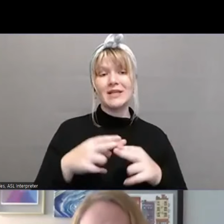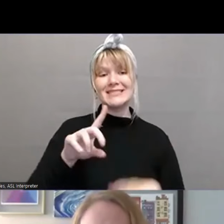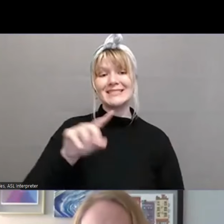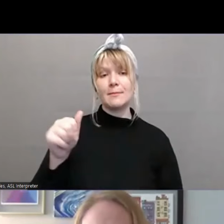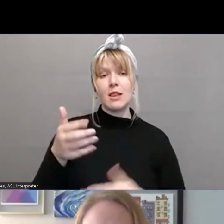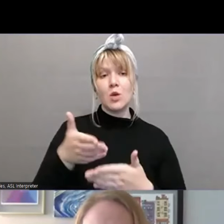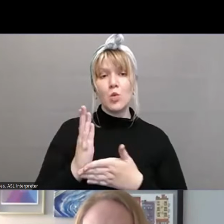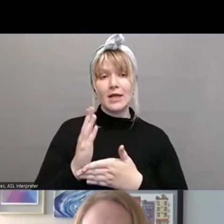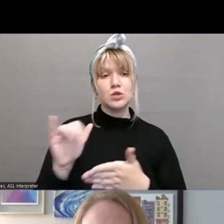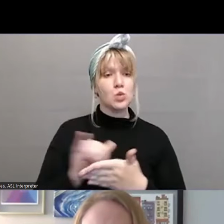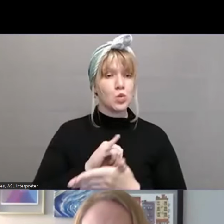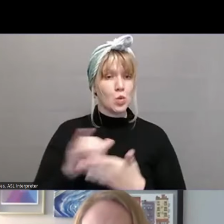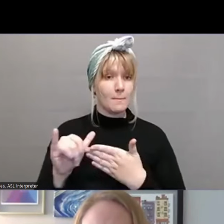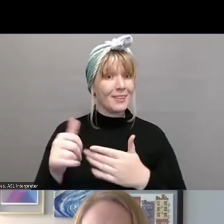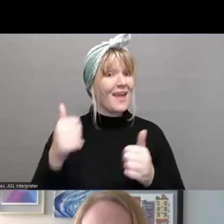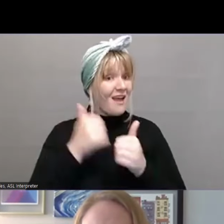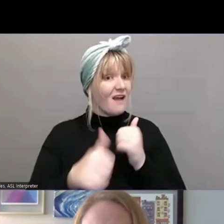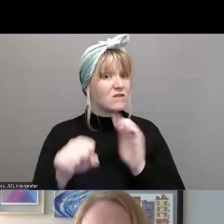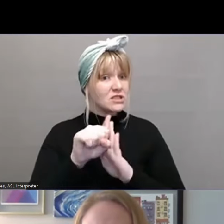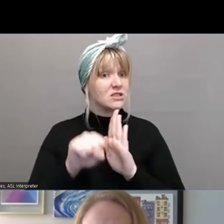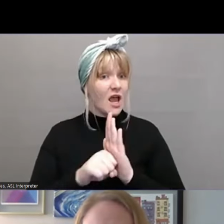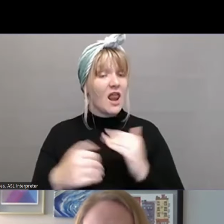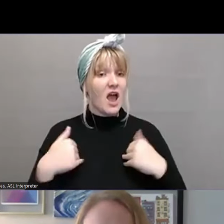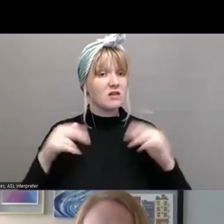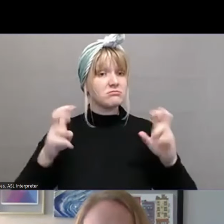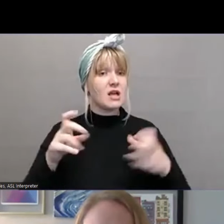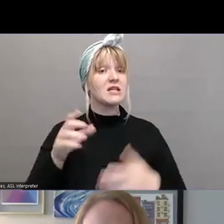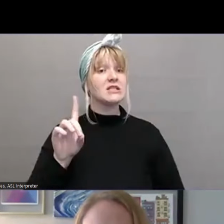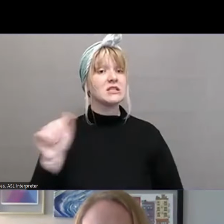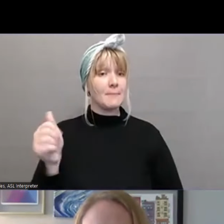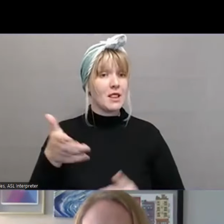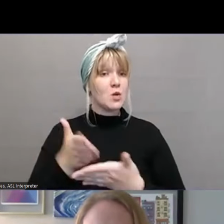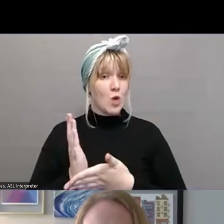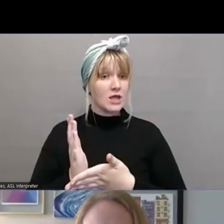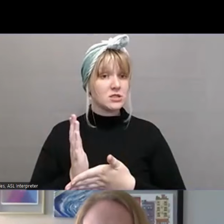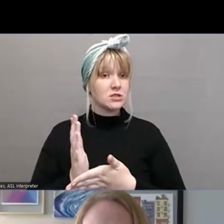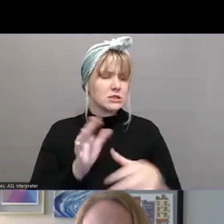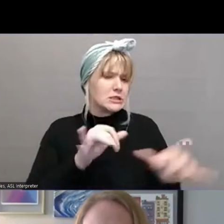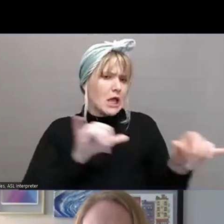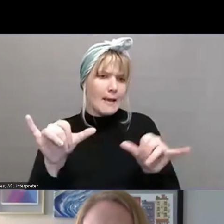Every state should have a disability rights-- similar type of agency that helps with questions